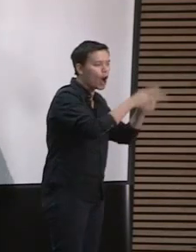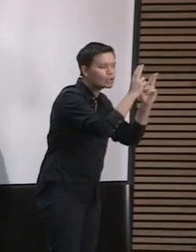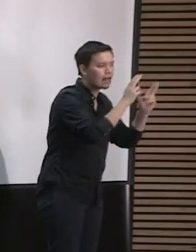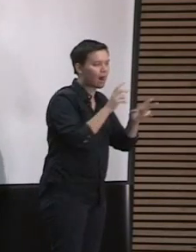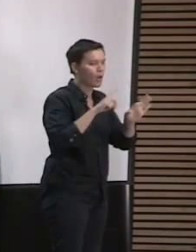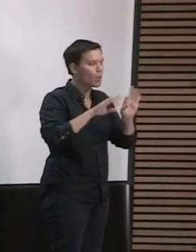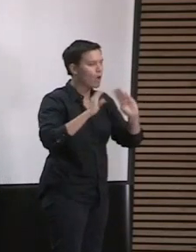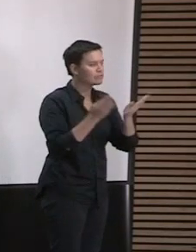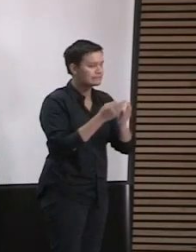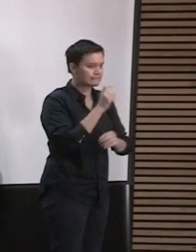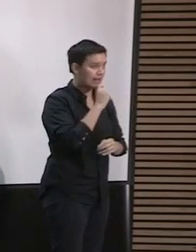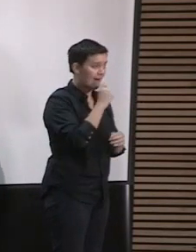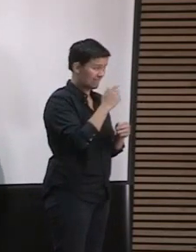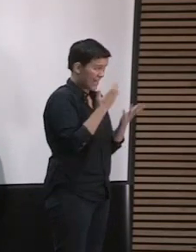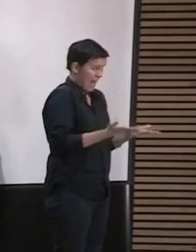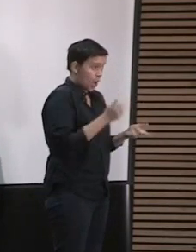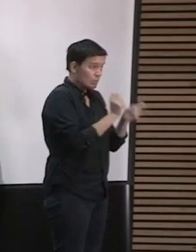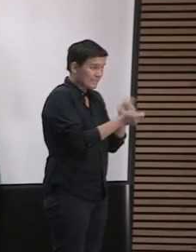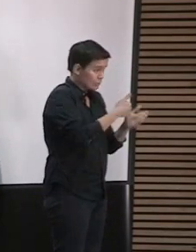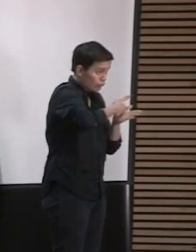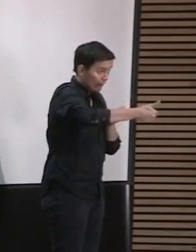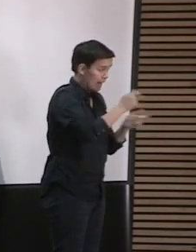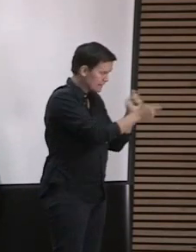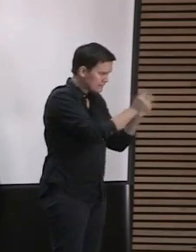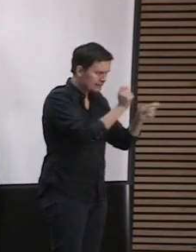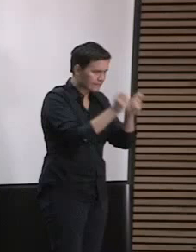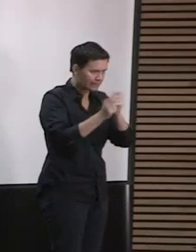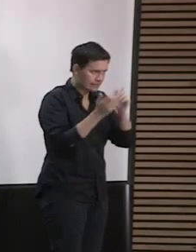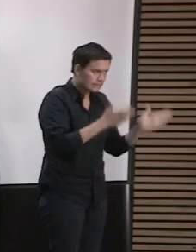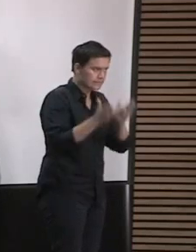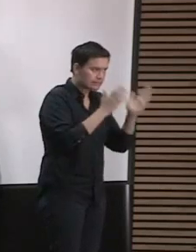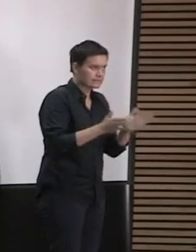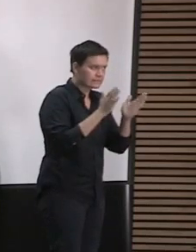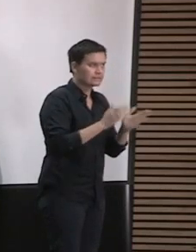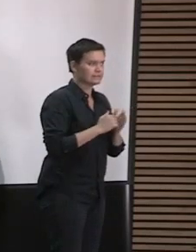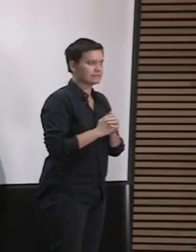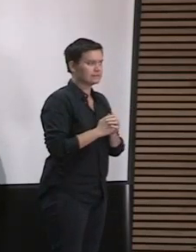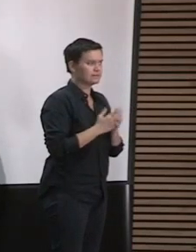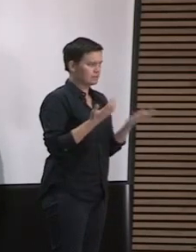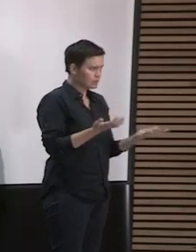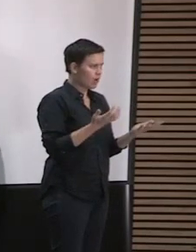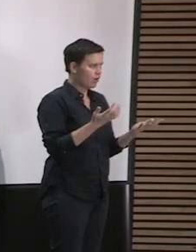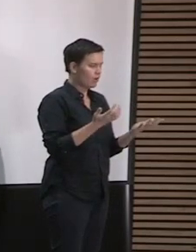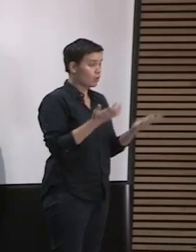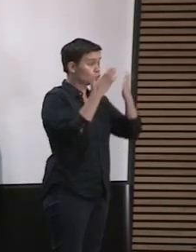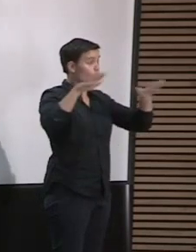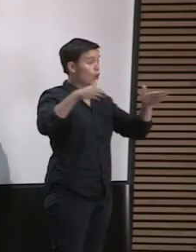seeing the vast majority of Auckland MIQ stuff tested. A plan that has seen contract --